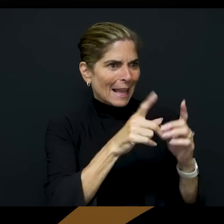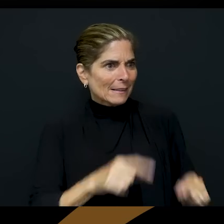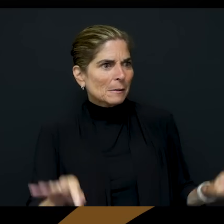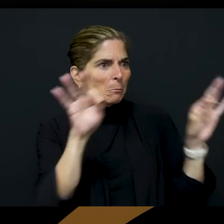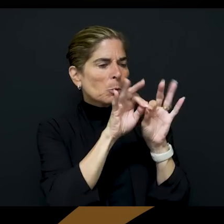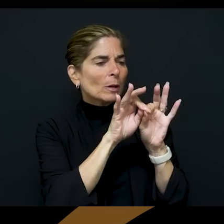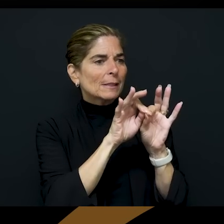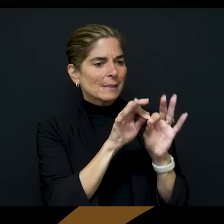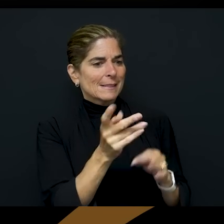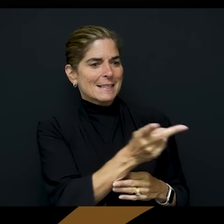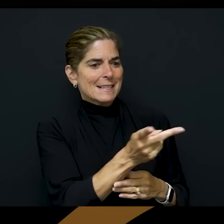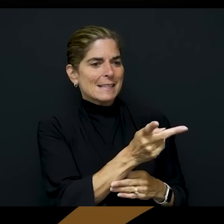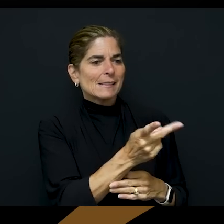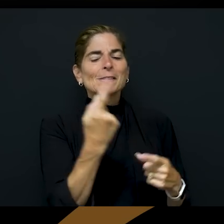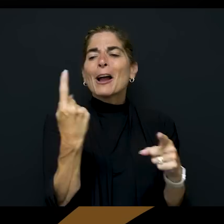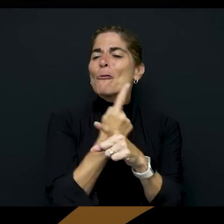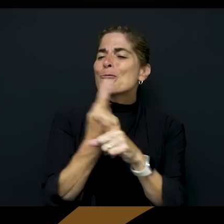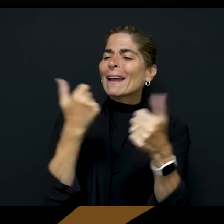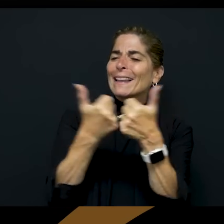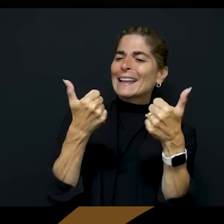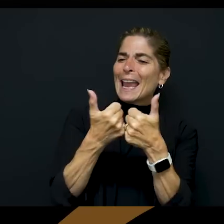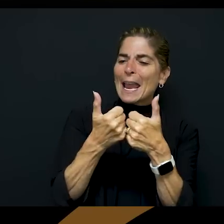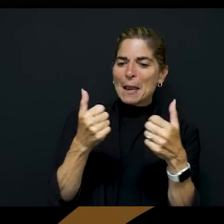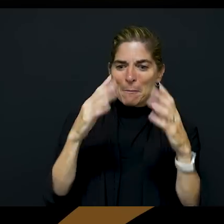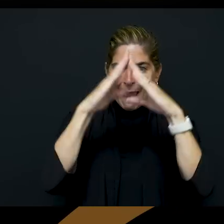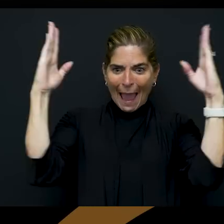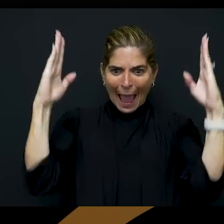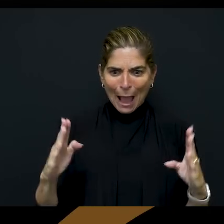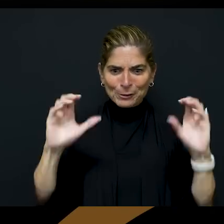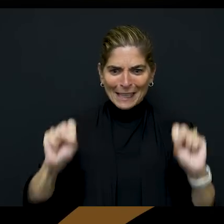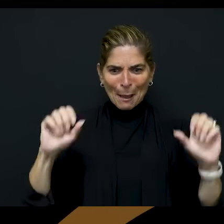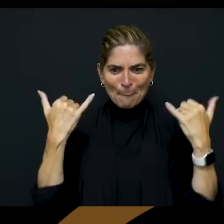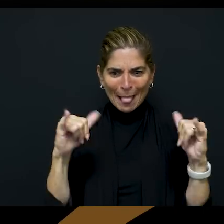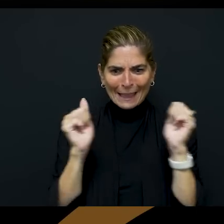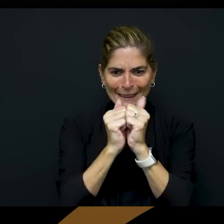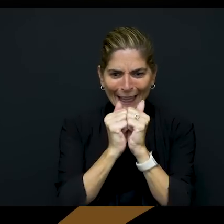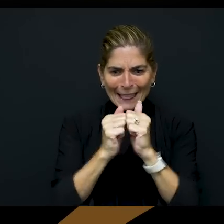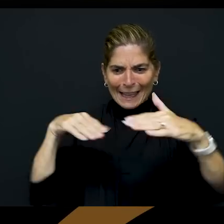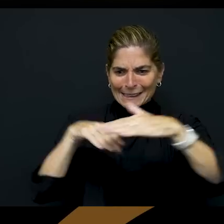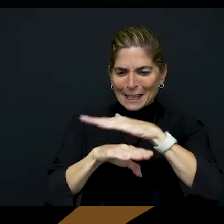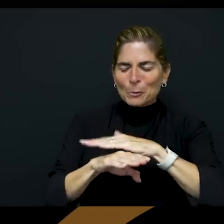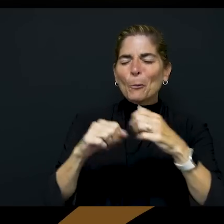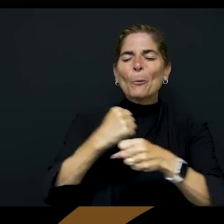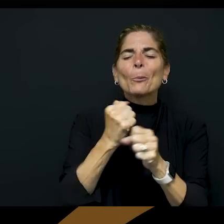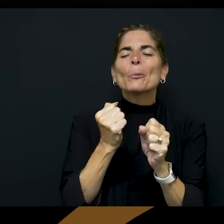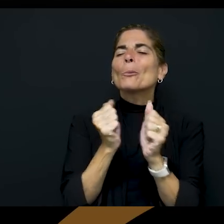It brings a typical game into the household that's got something accessible for her without making it so different.